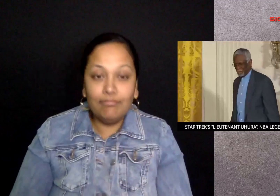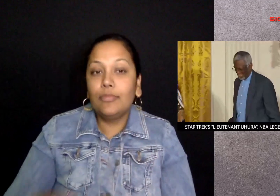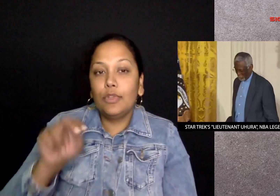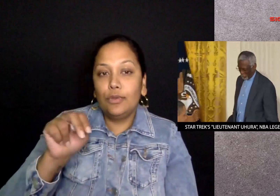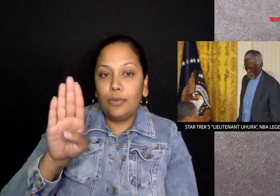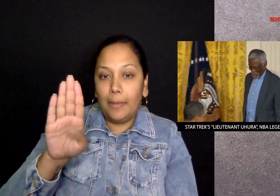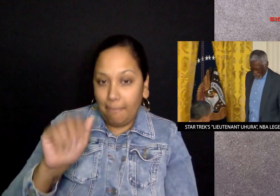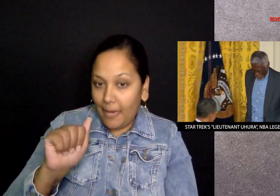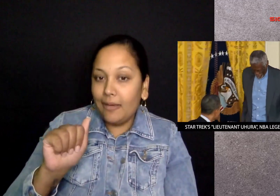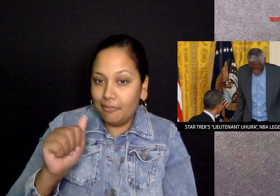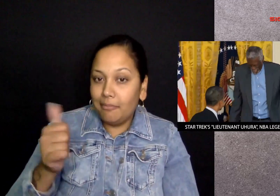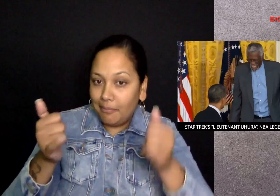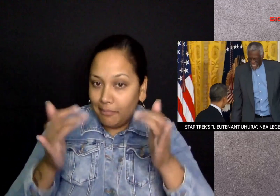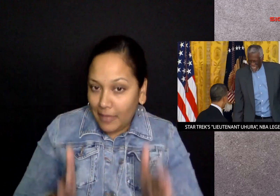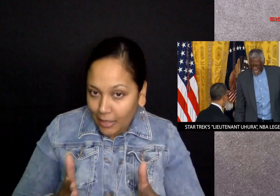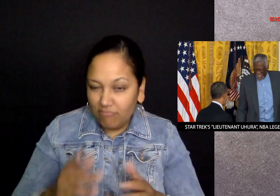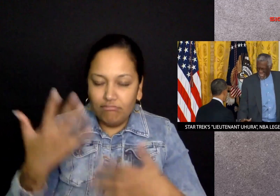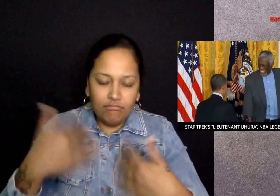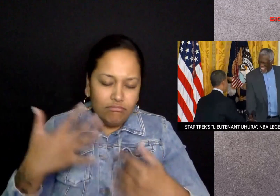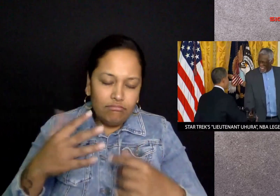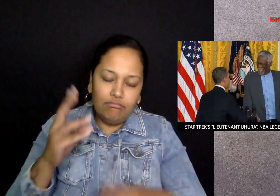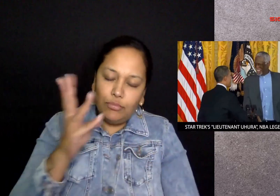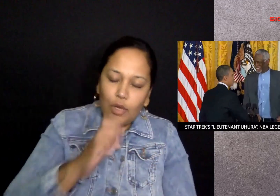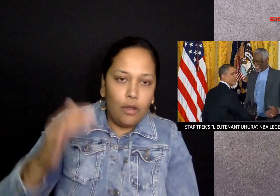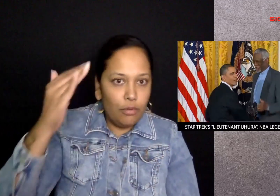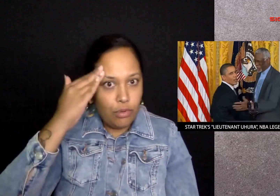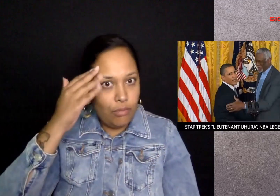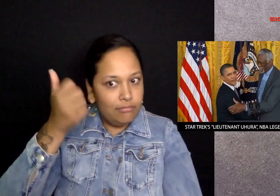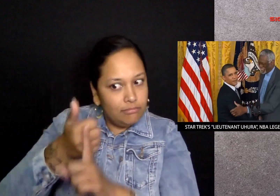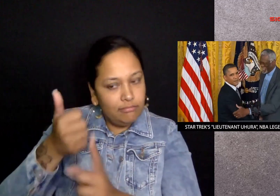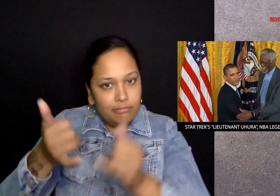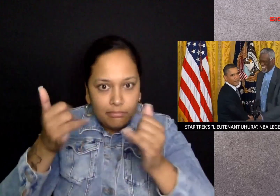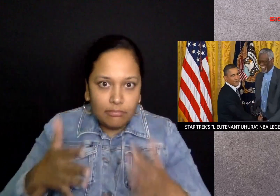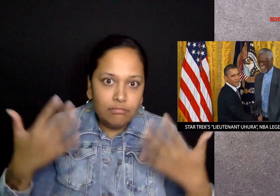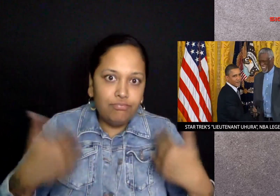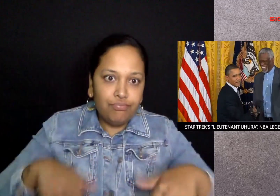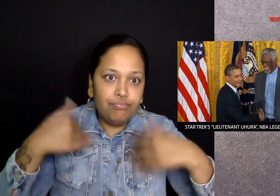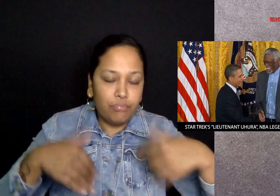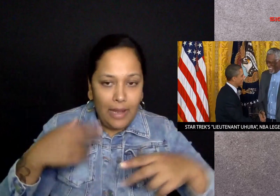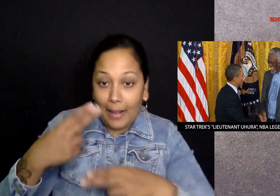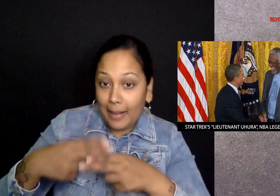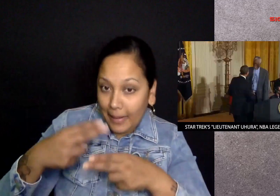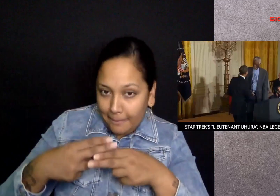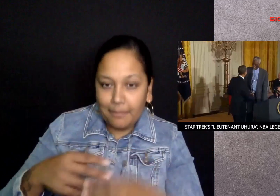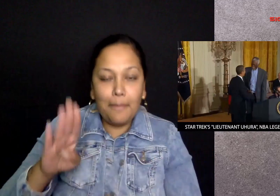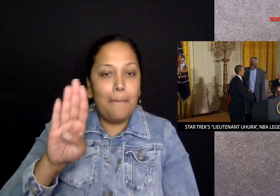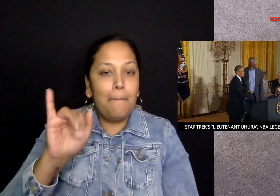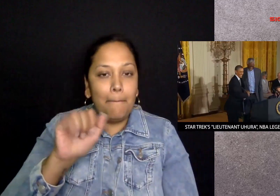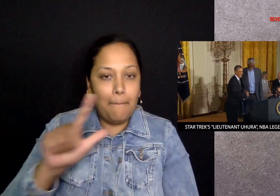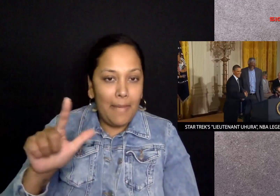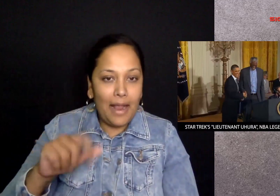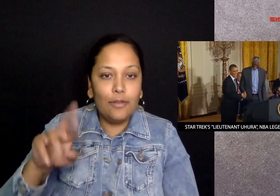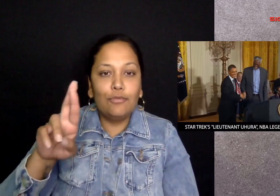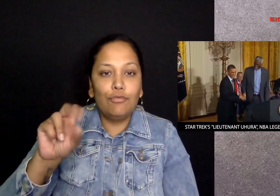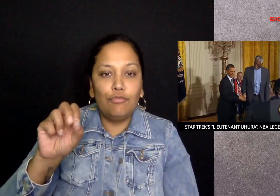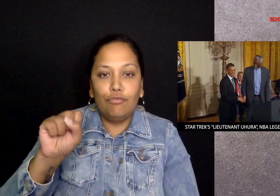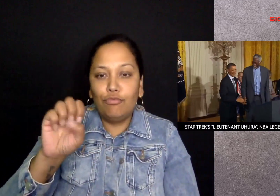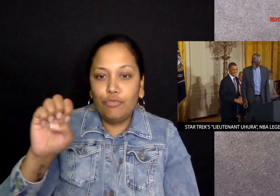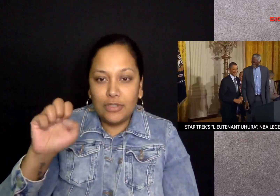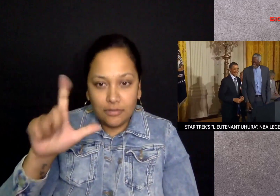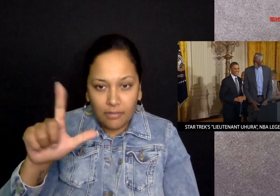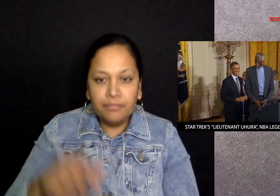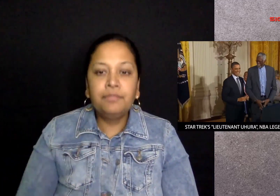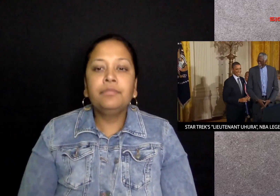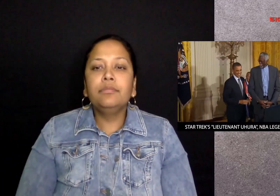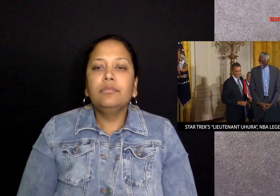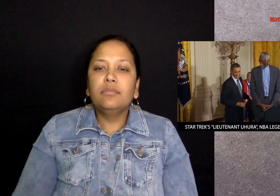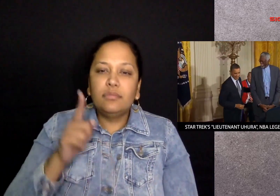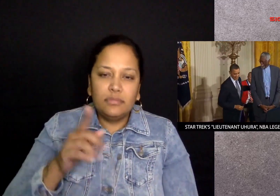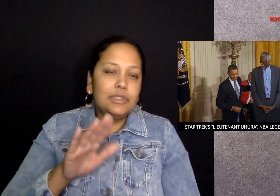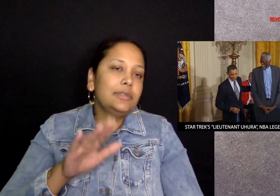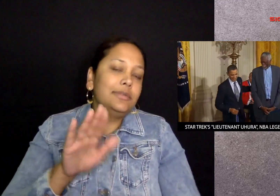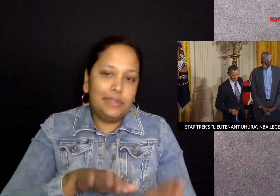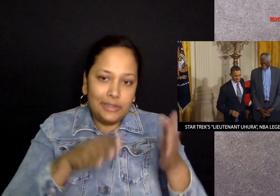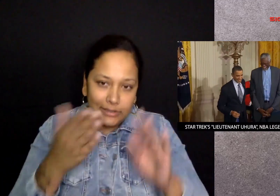and NBA legend Bill Russell died over the weekend as well